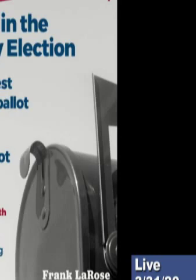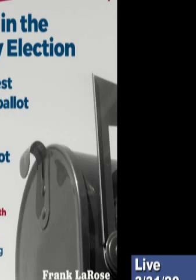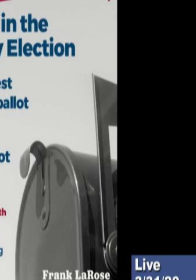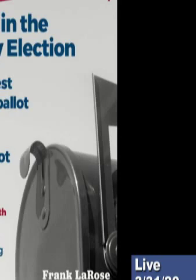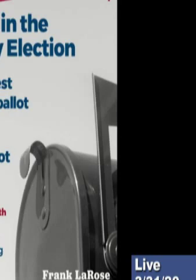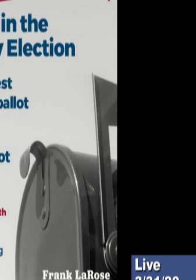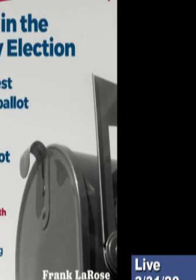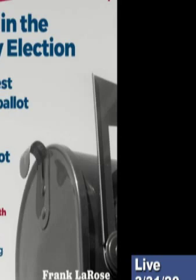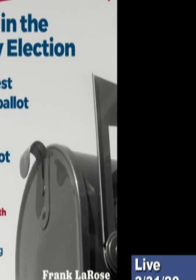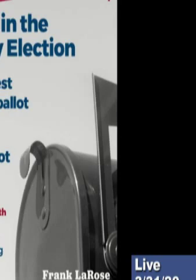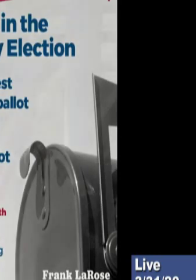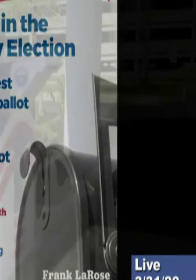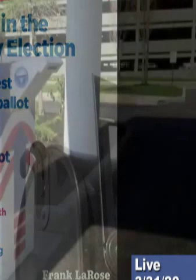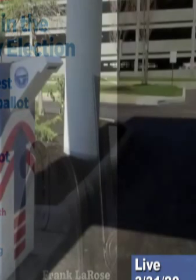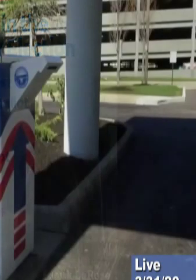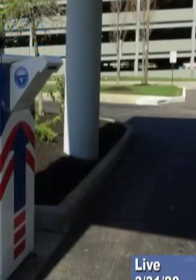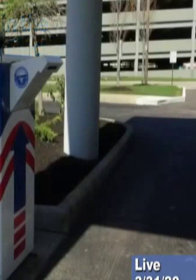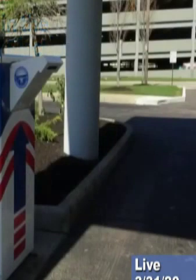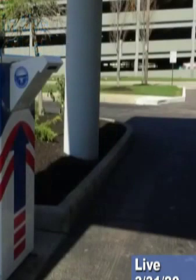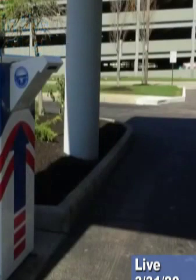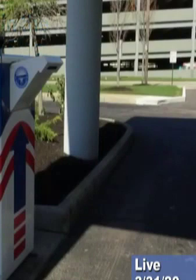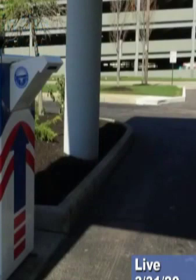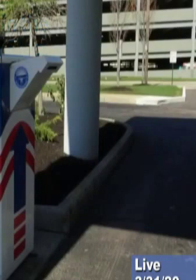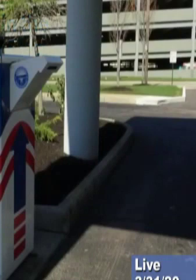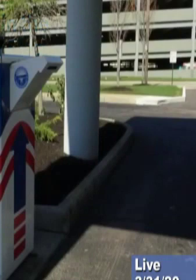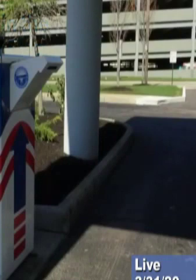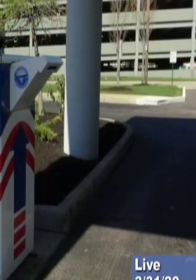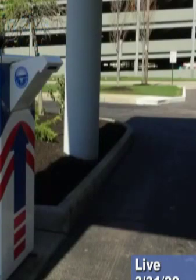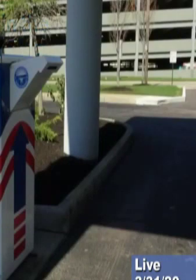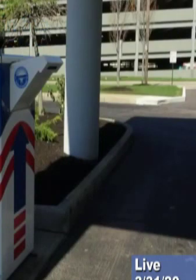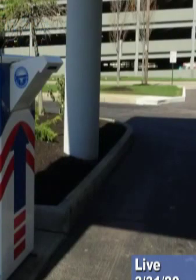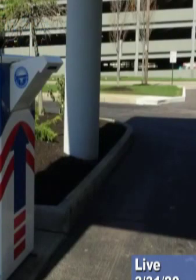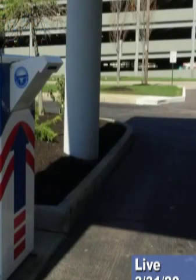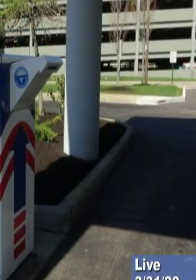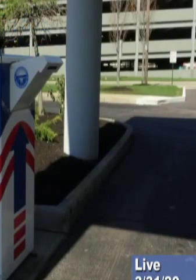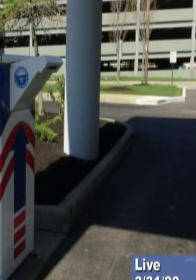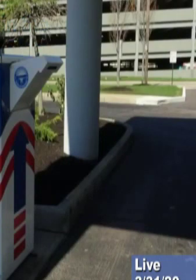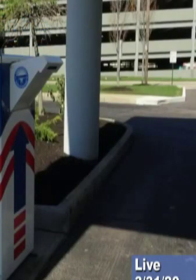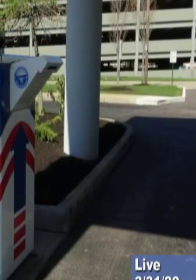27th 2020 or it can be dropped off at the board office again using the secure